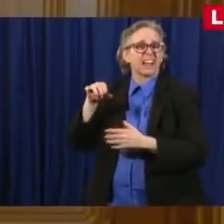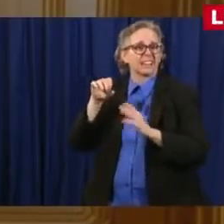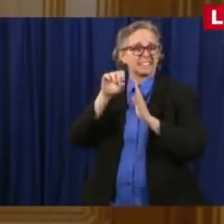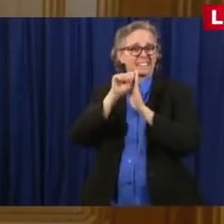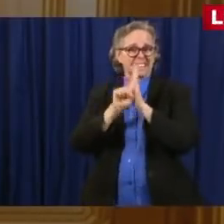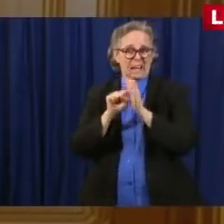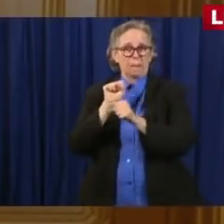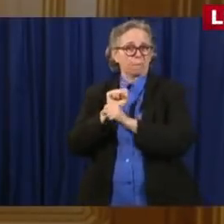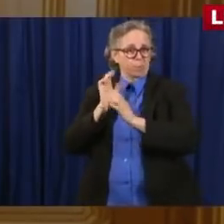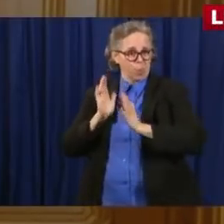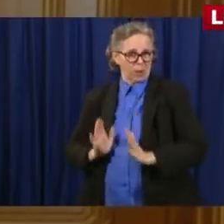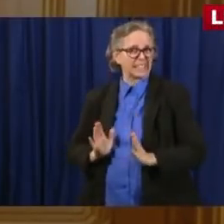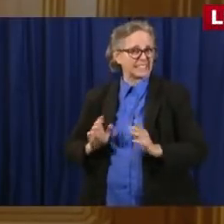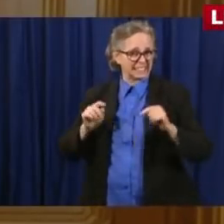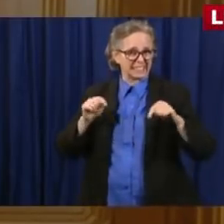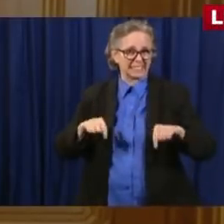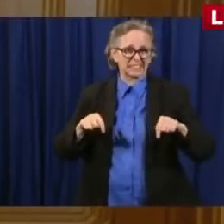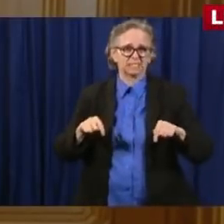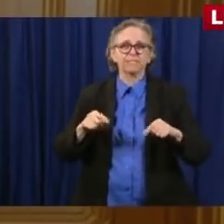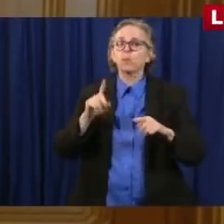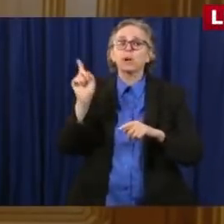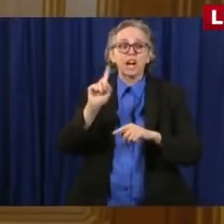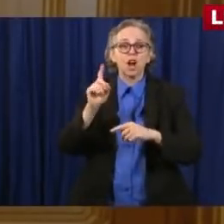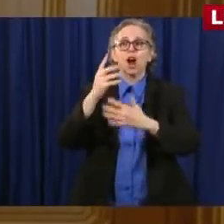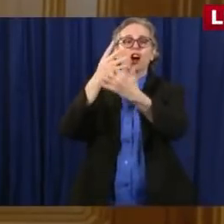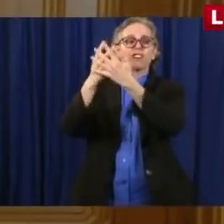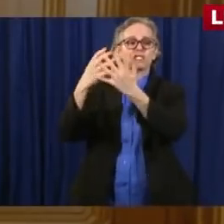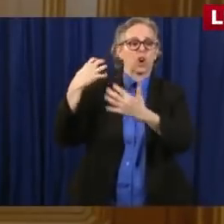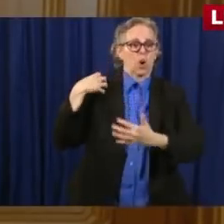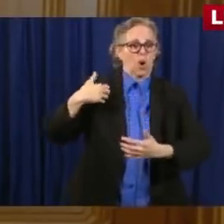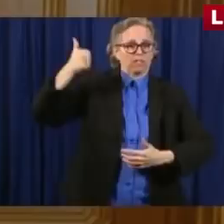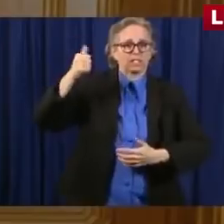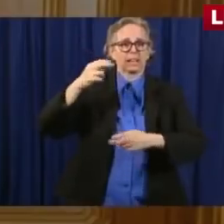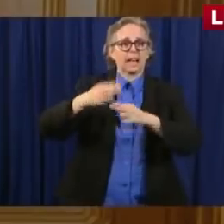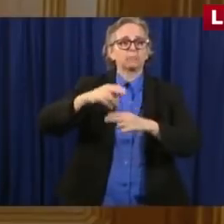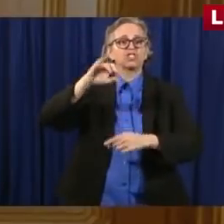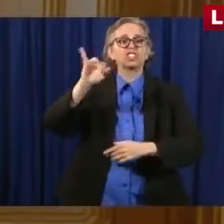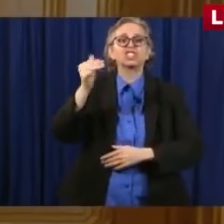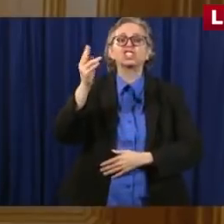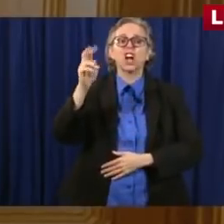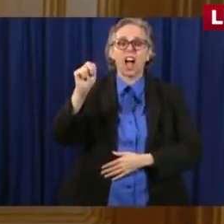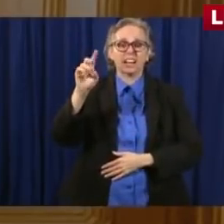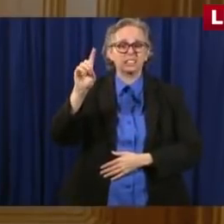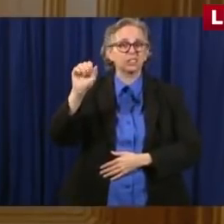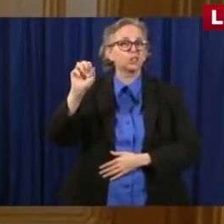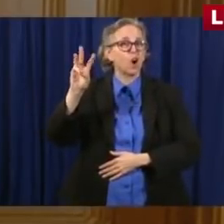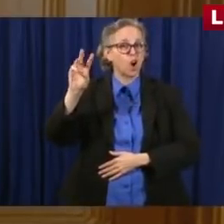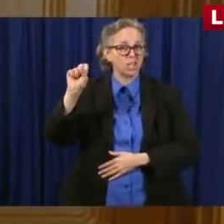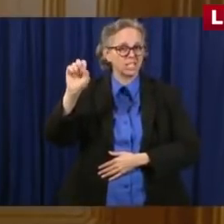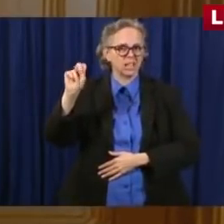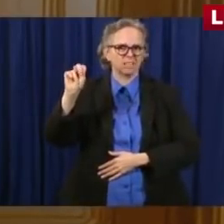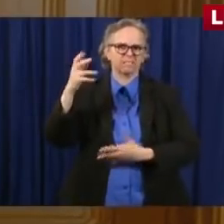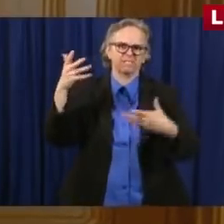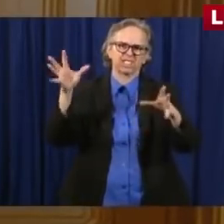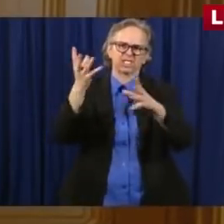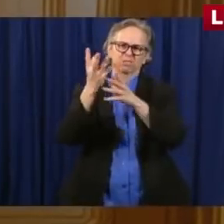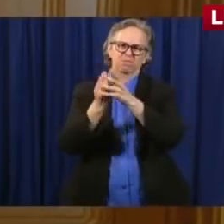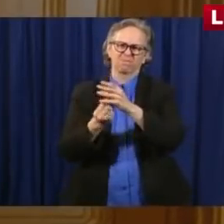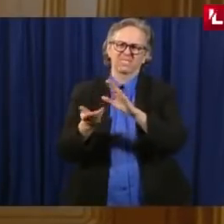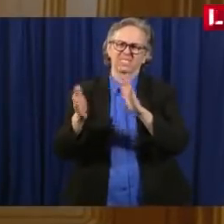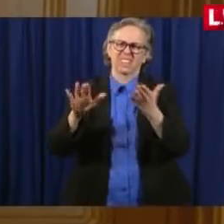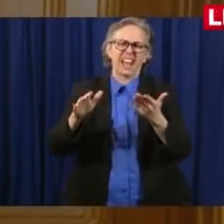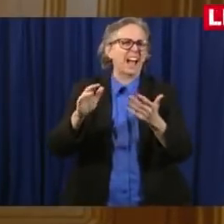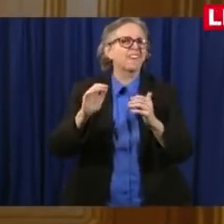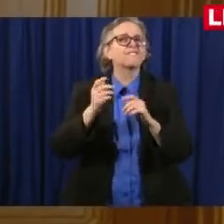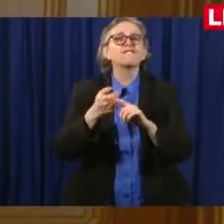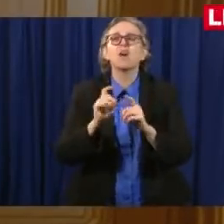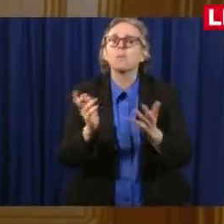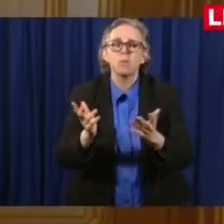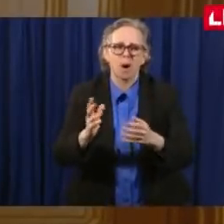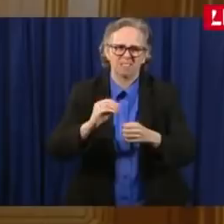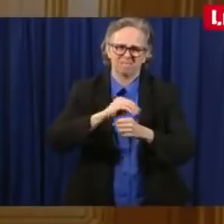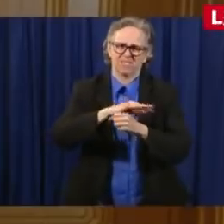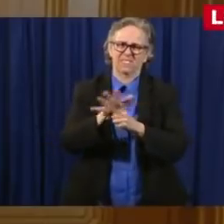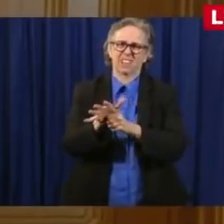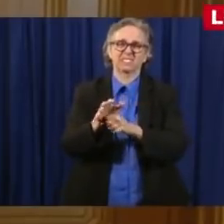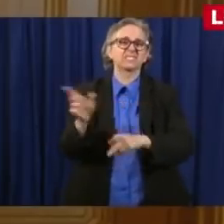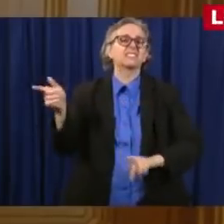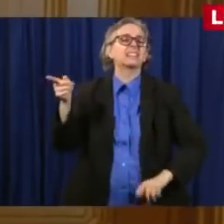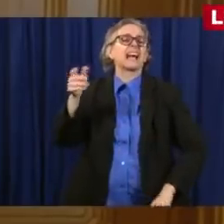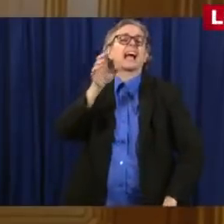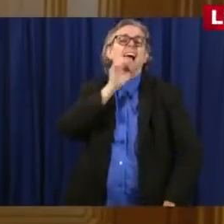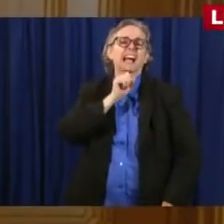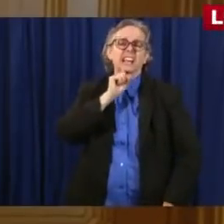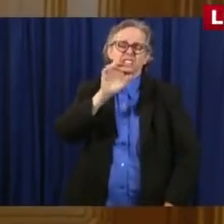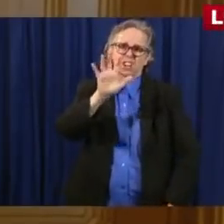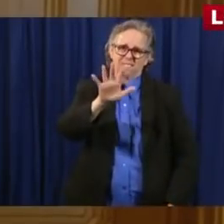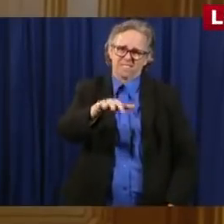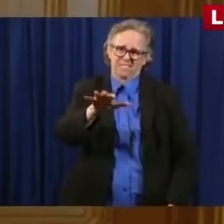I LEARNED THIS MORNING THAT A MEMBER OF OUR STATE EMPLOYEE FAMILY, OHIO CORRECTIONS OFFICER JON DAWSON, HAS DIED FROM THE CORONAVIRUS.